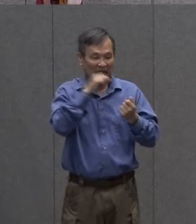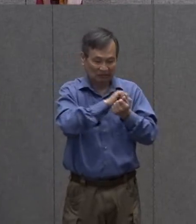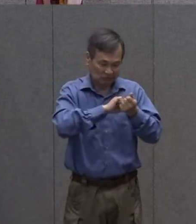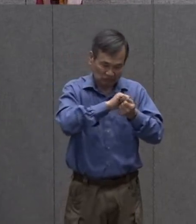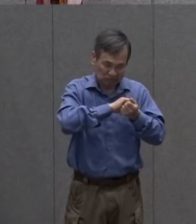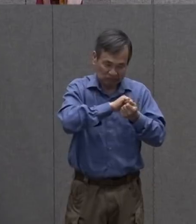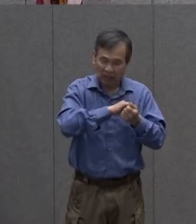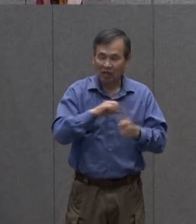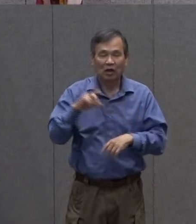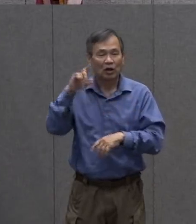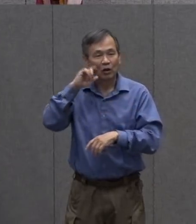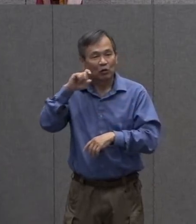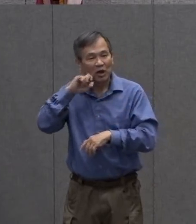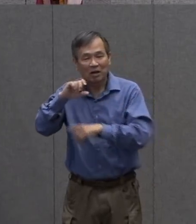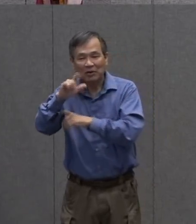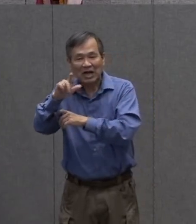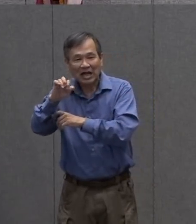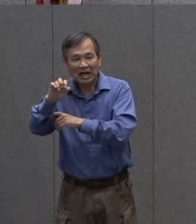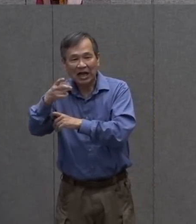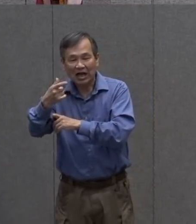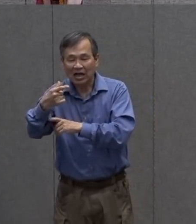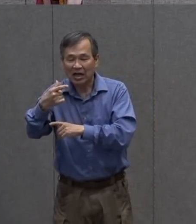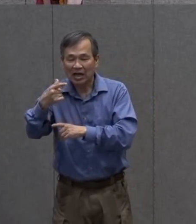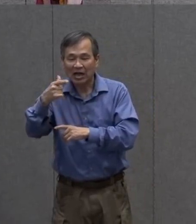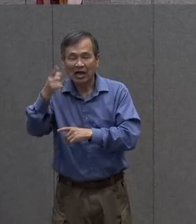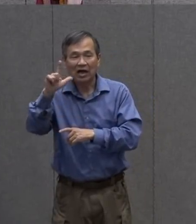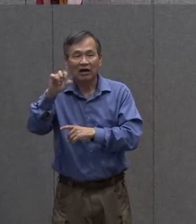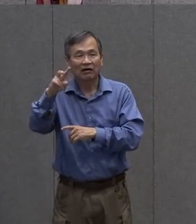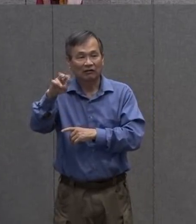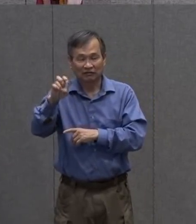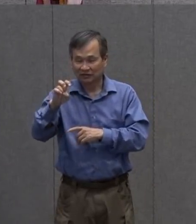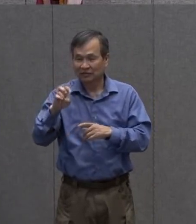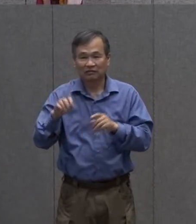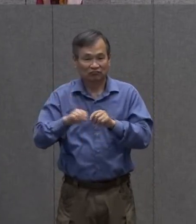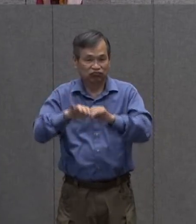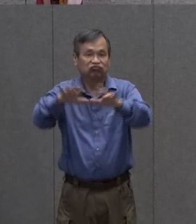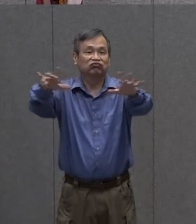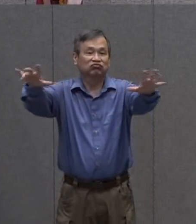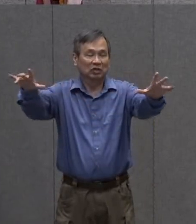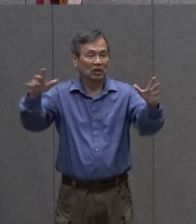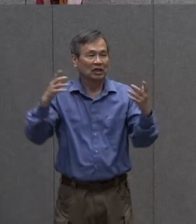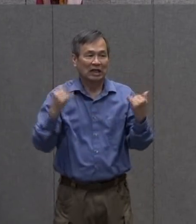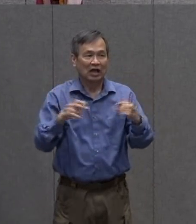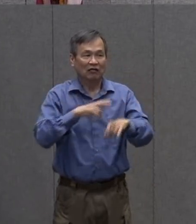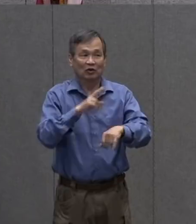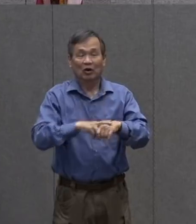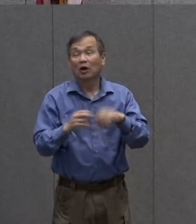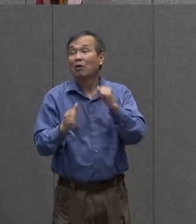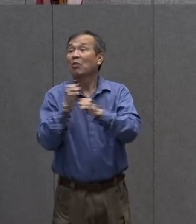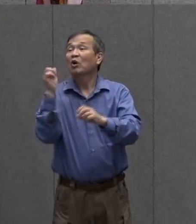rubber gloves were quickly adopted by surgeons everywhere. And now they are adopted by most people everywhere